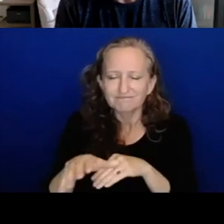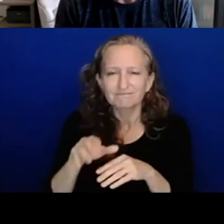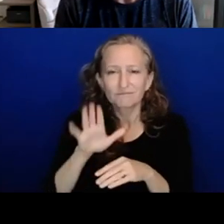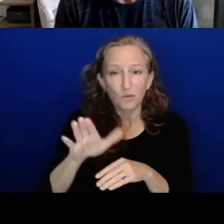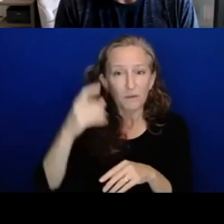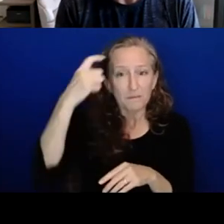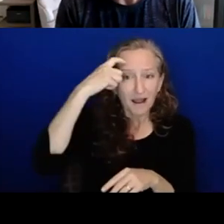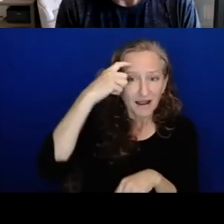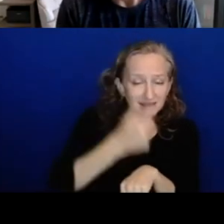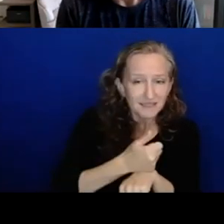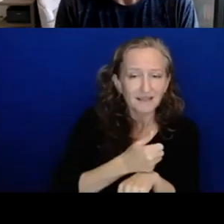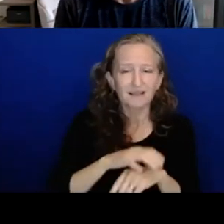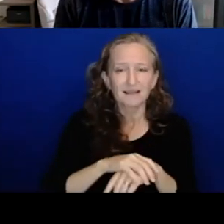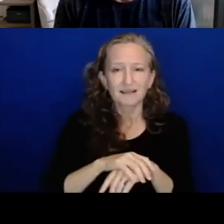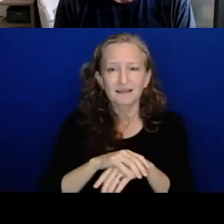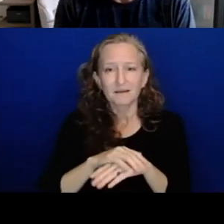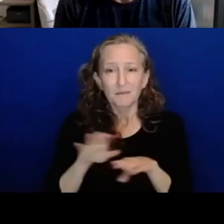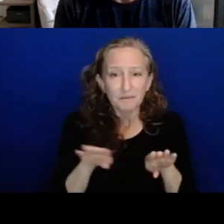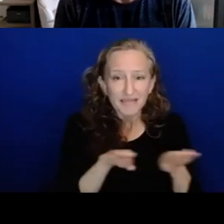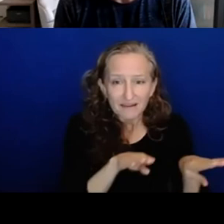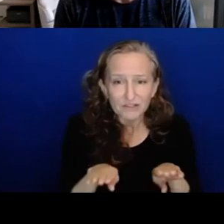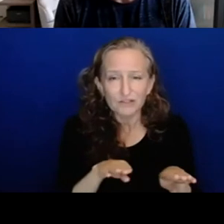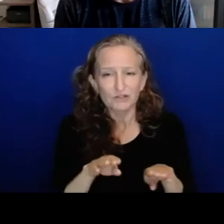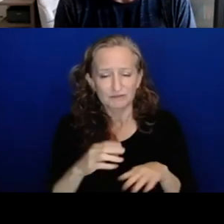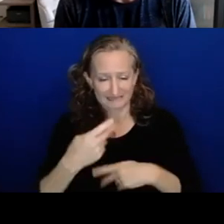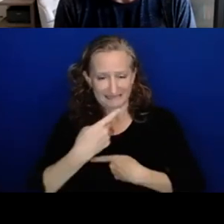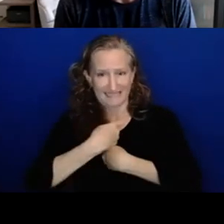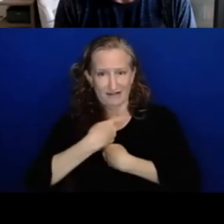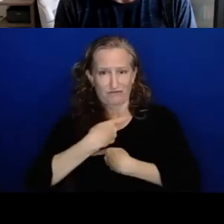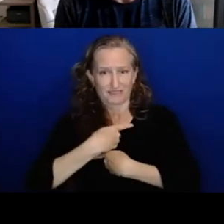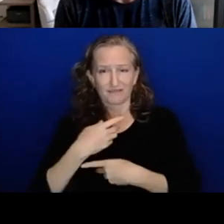care of yourself and being productive? So, what was it like in terms of, you know, as